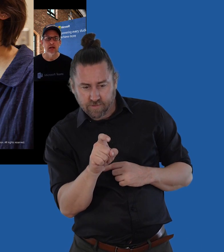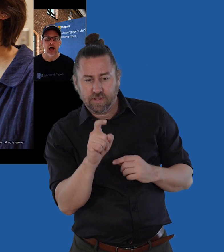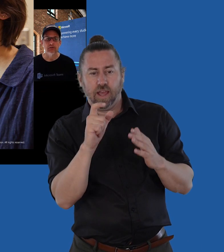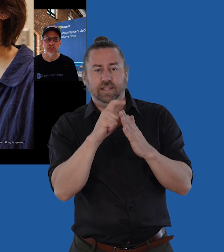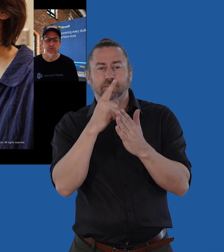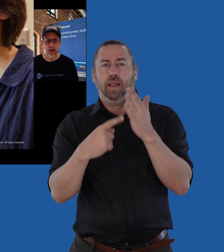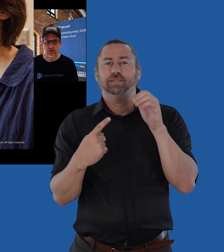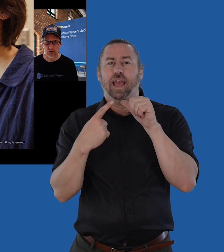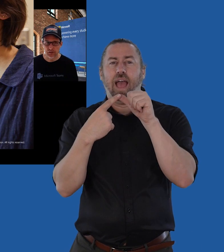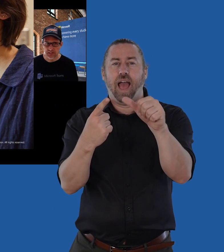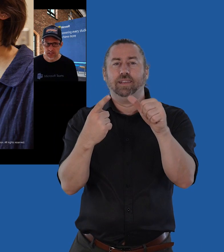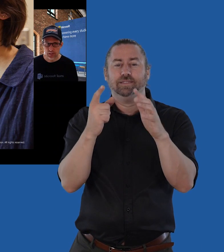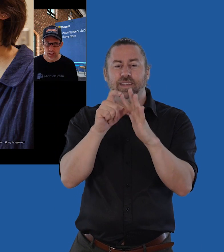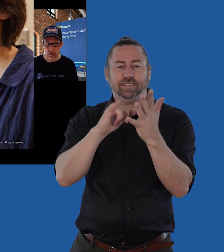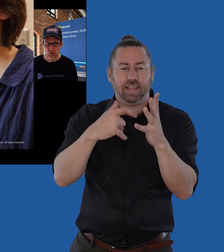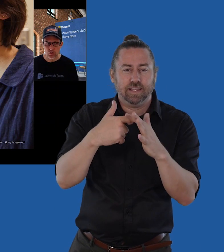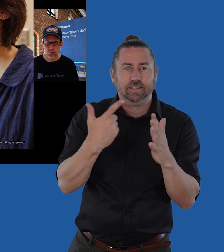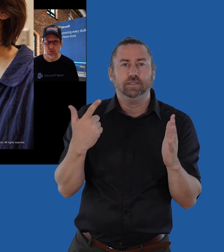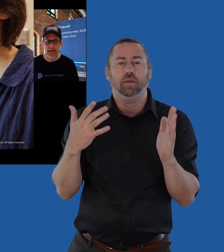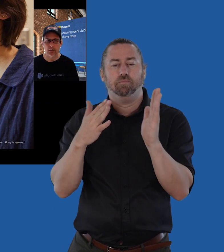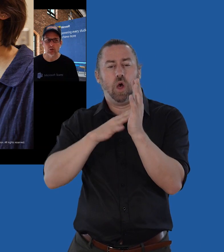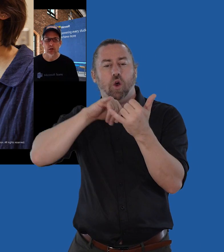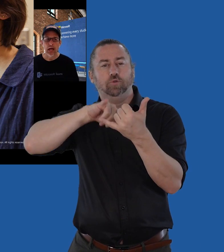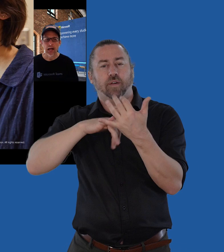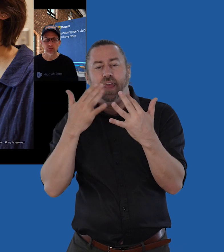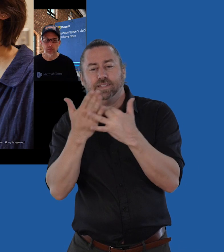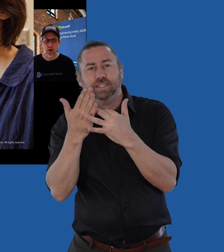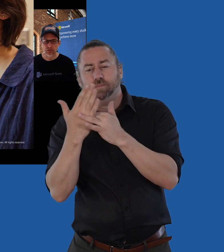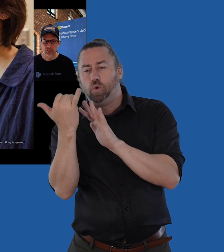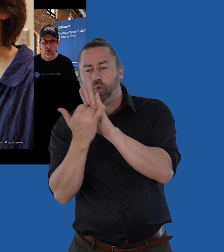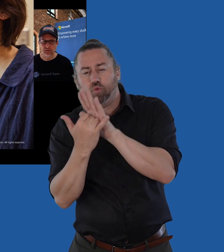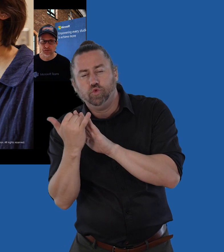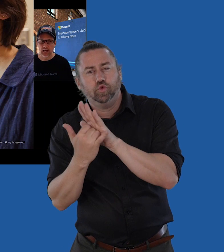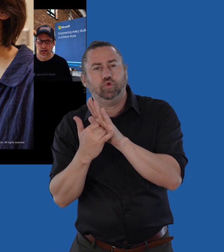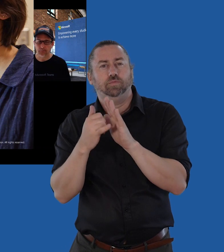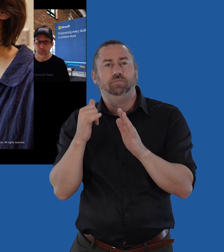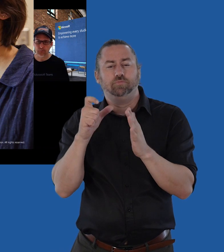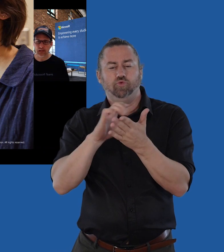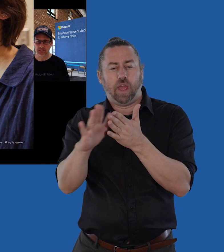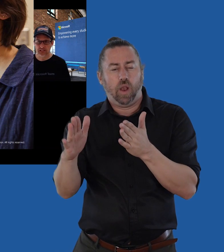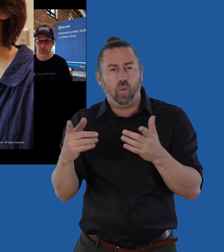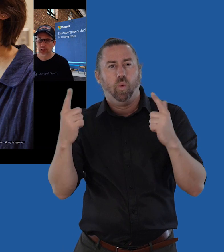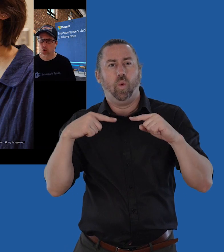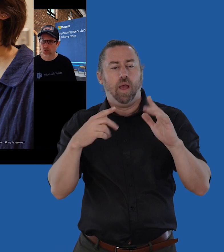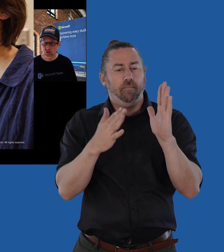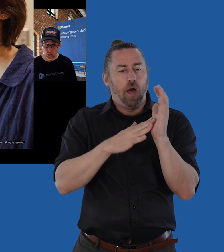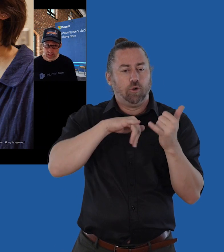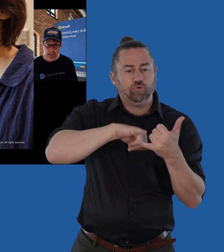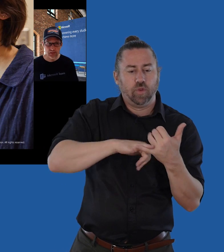to the Microsoft accessibility YouTube channel, to Microsoft accessibility on Twitter.